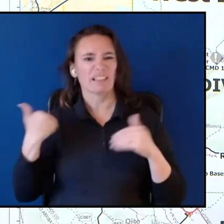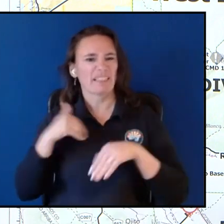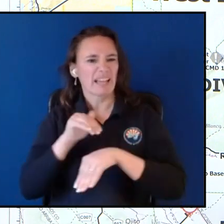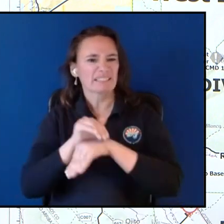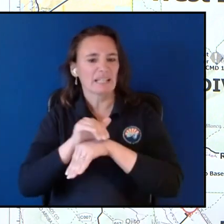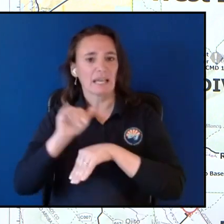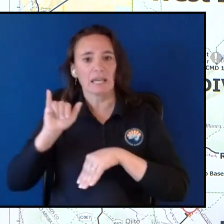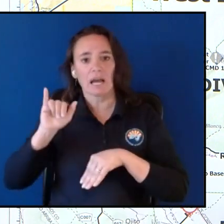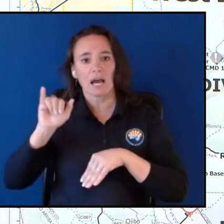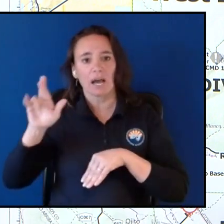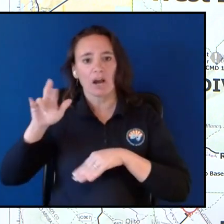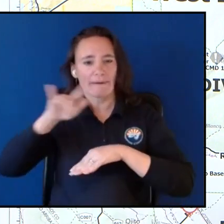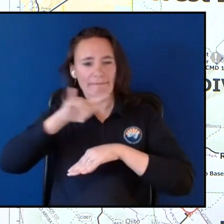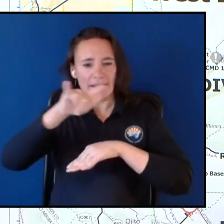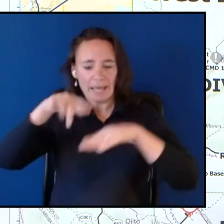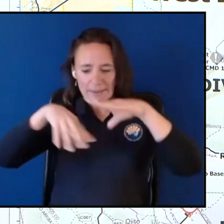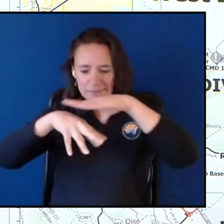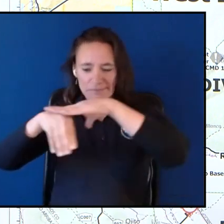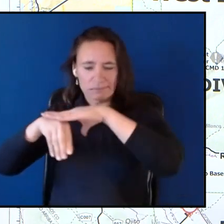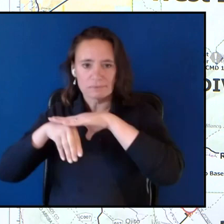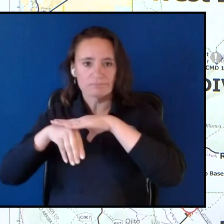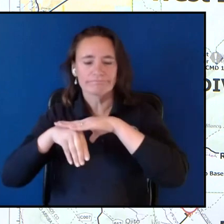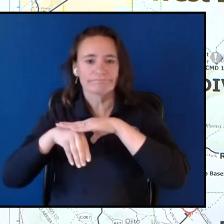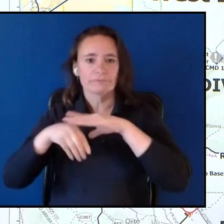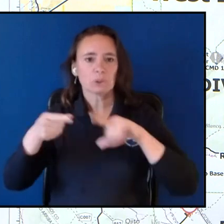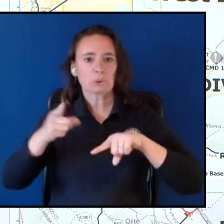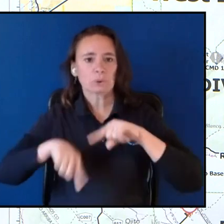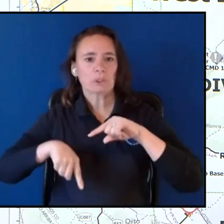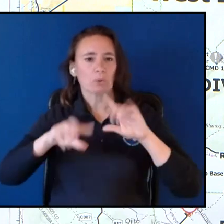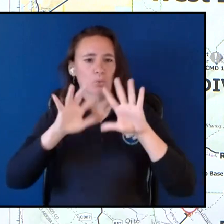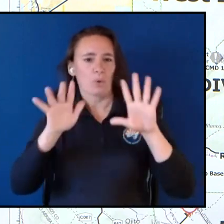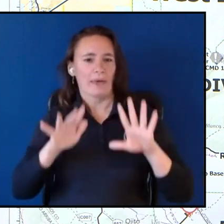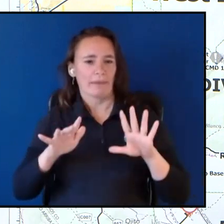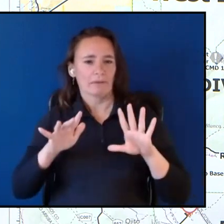to the weather. So, clouds that are full of moisture absorb heat.